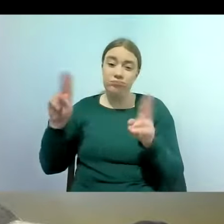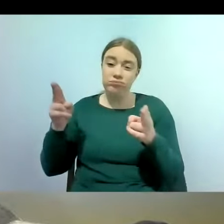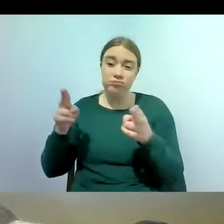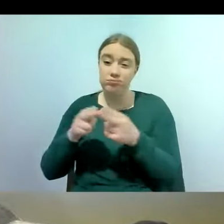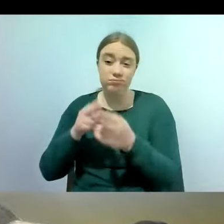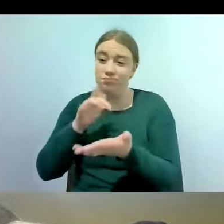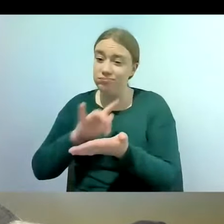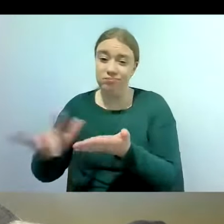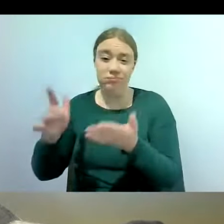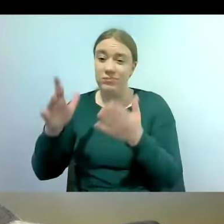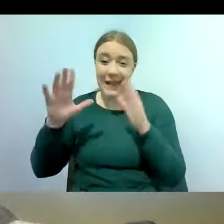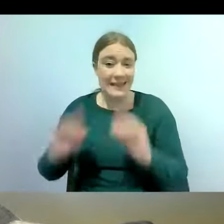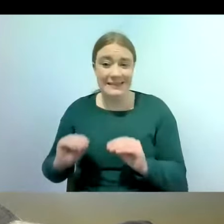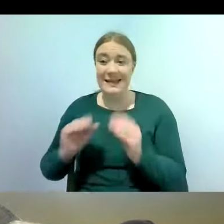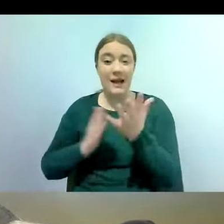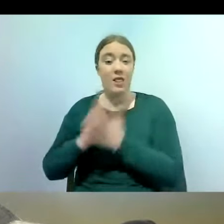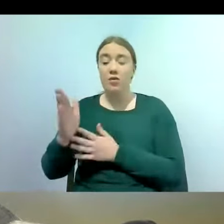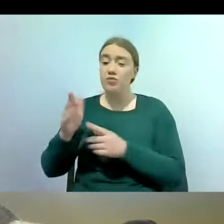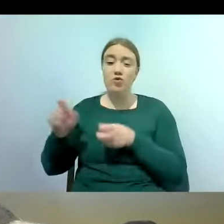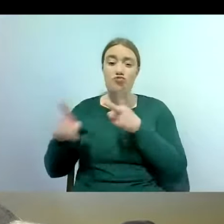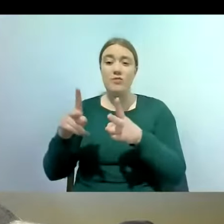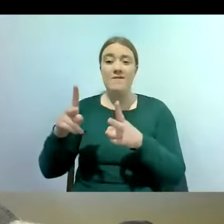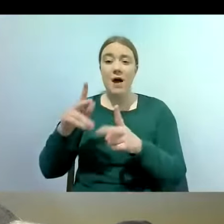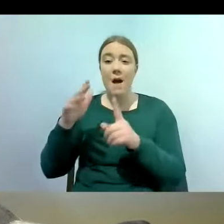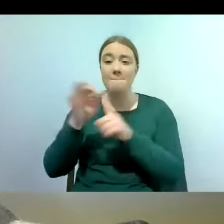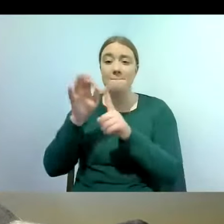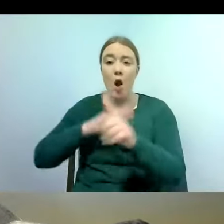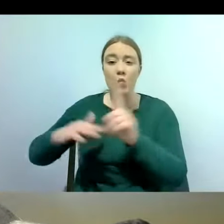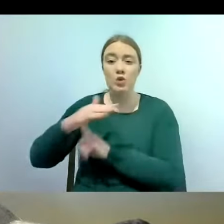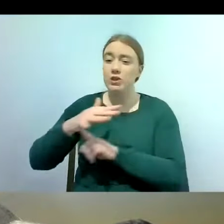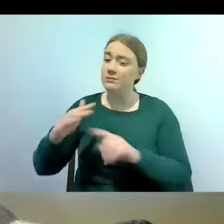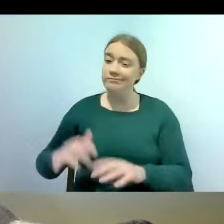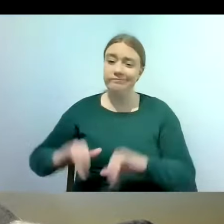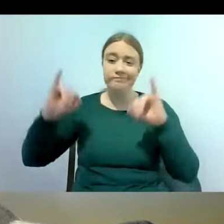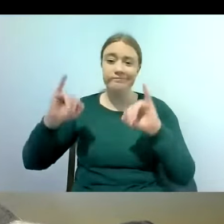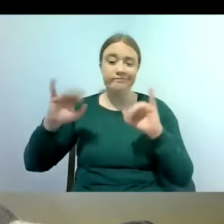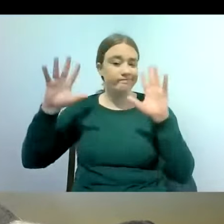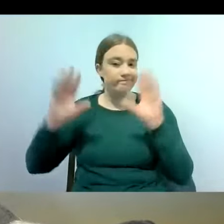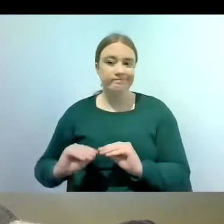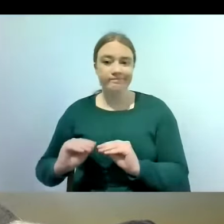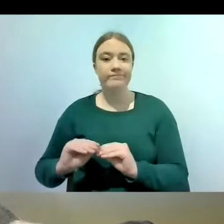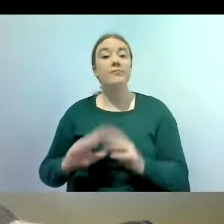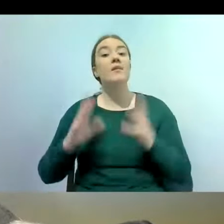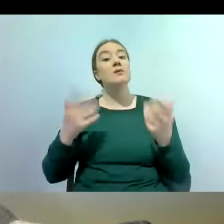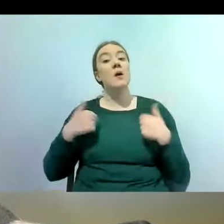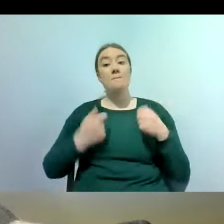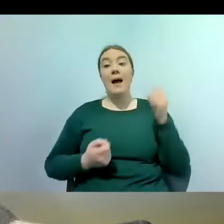due to river pollution so the main questions um that i've been asking using acoustic telemetry